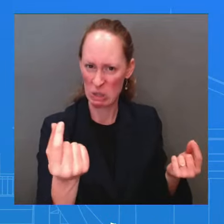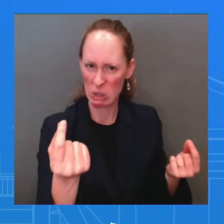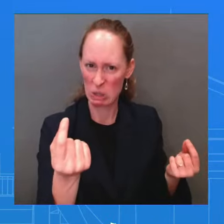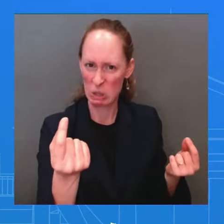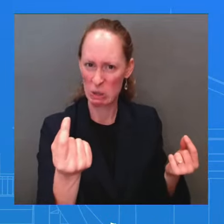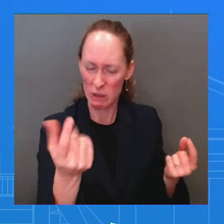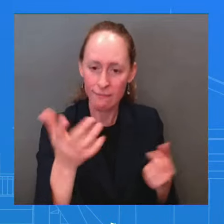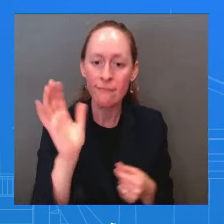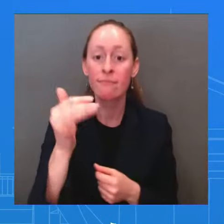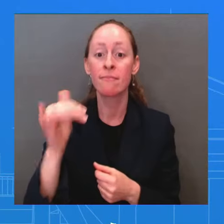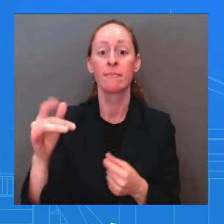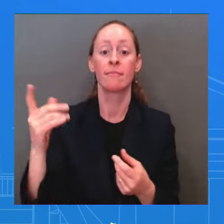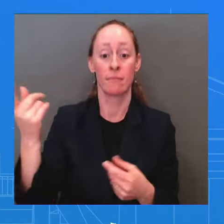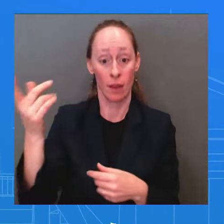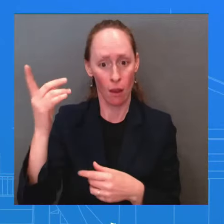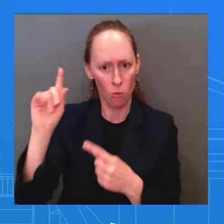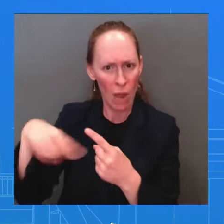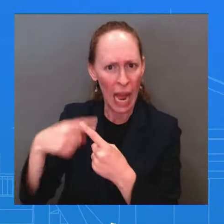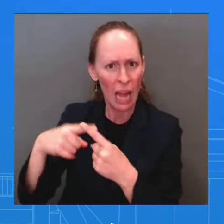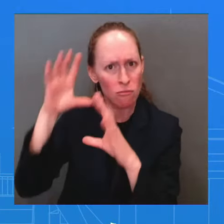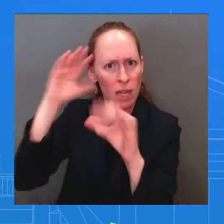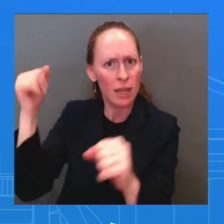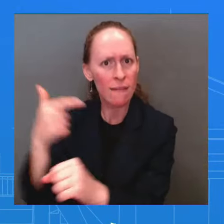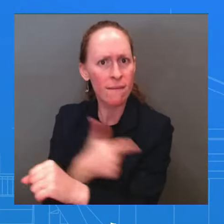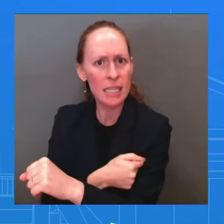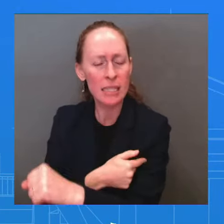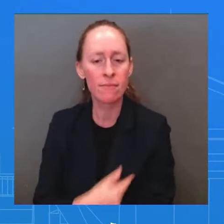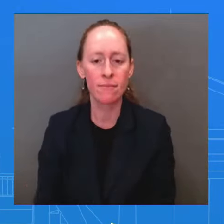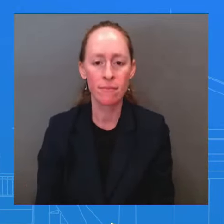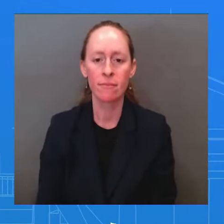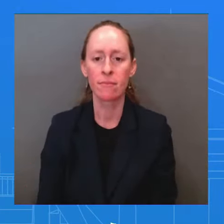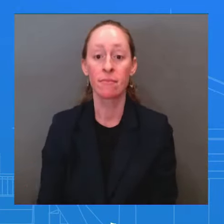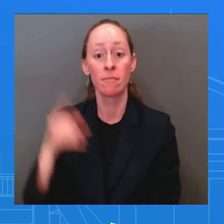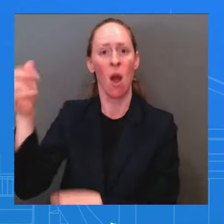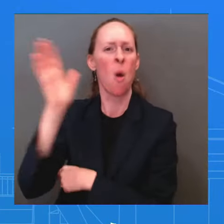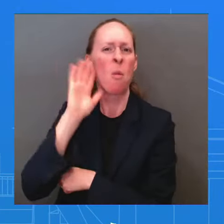which is the President is going to get the updated booster. That is something that he is planning to do.